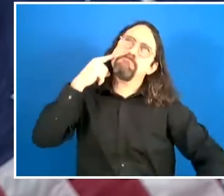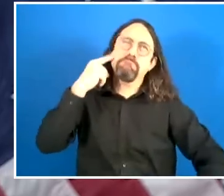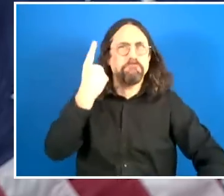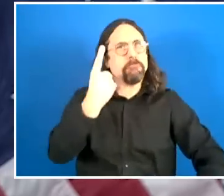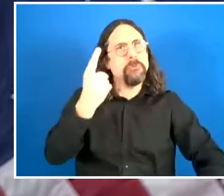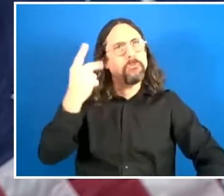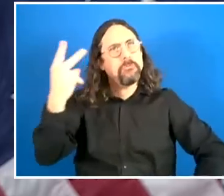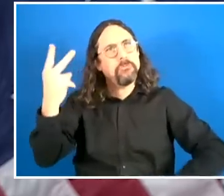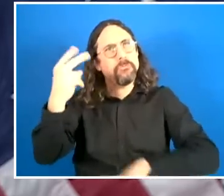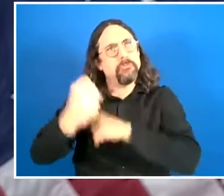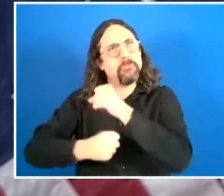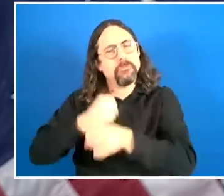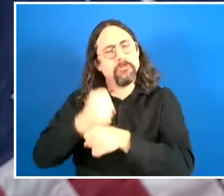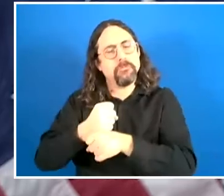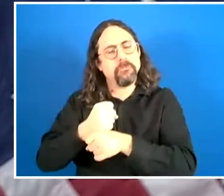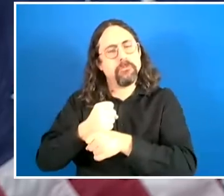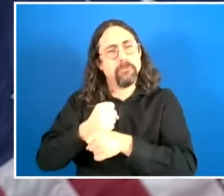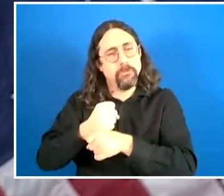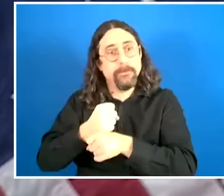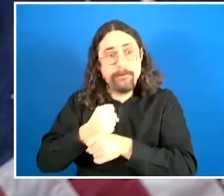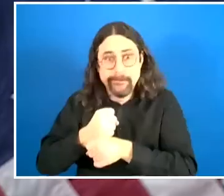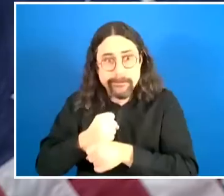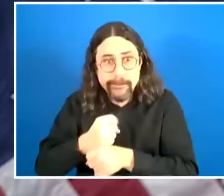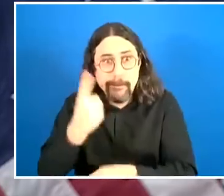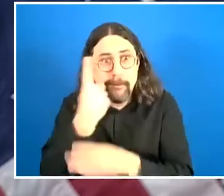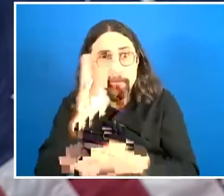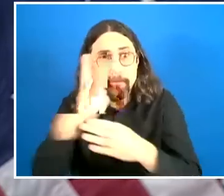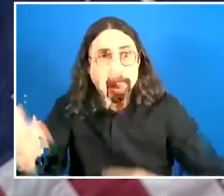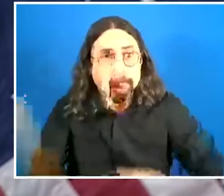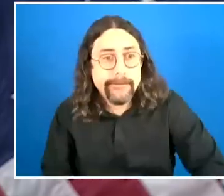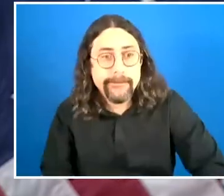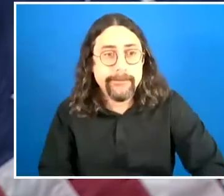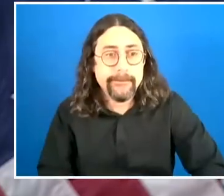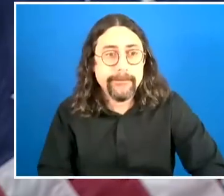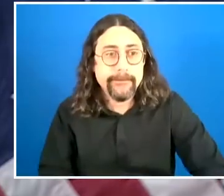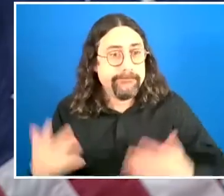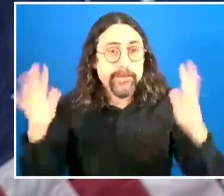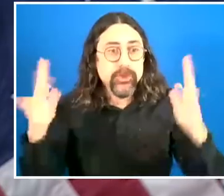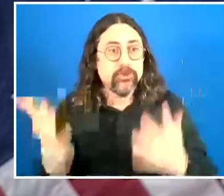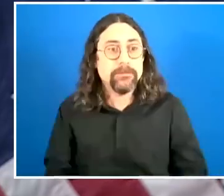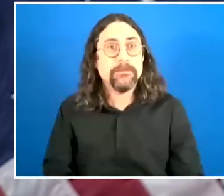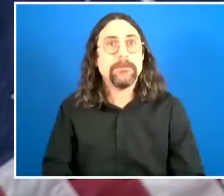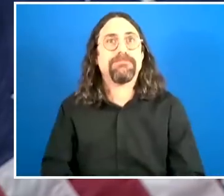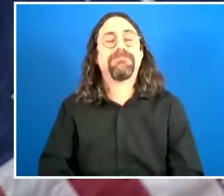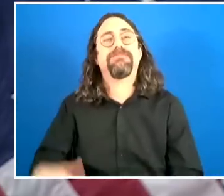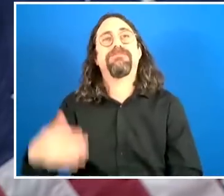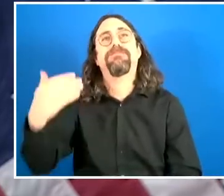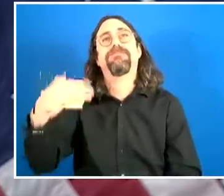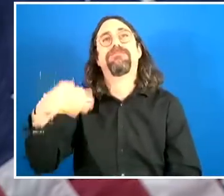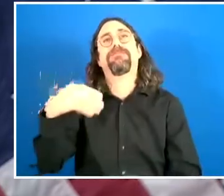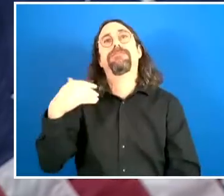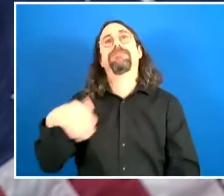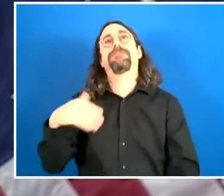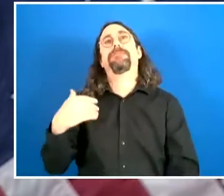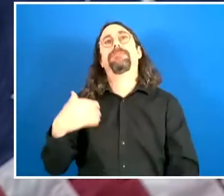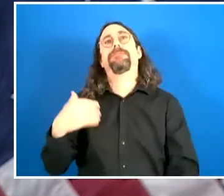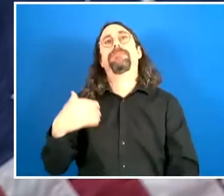AEE WK IN IWHCH TO PREPARE EDUCATORS. MANY OF WHOM HAD